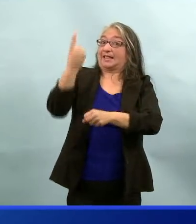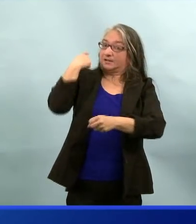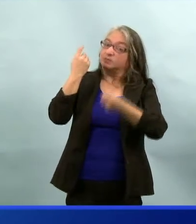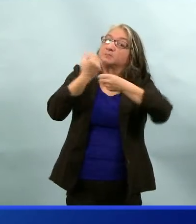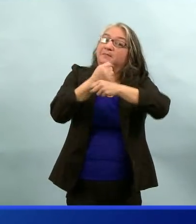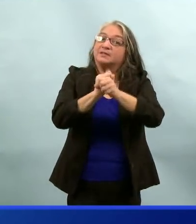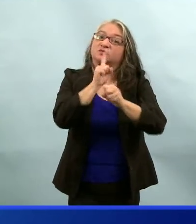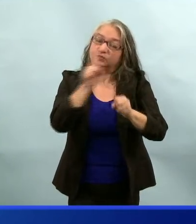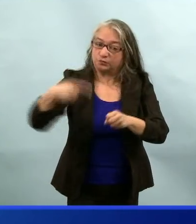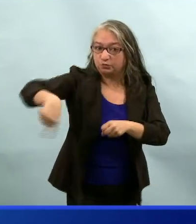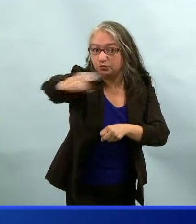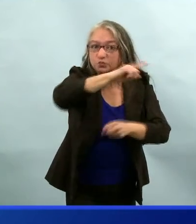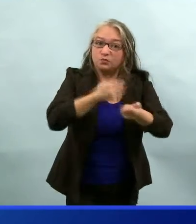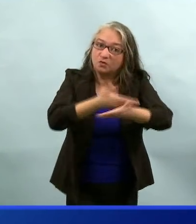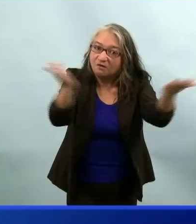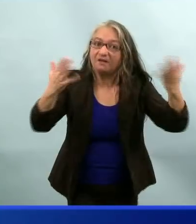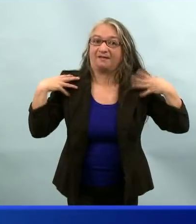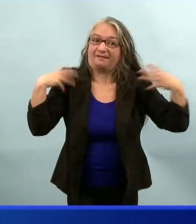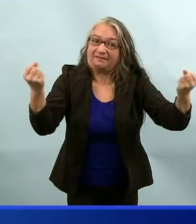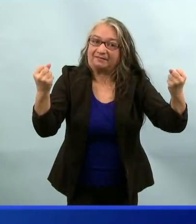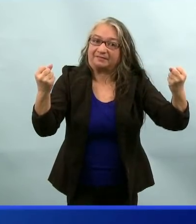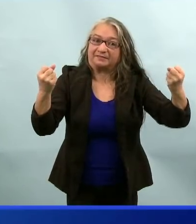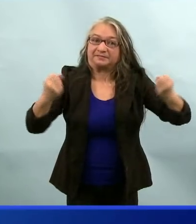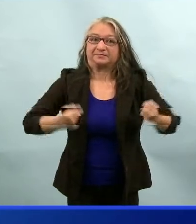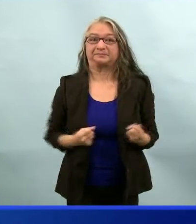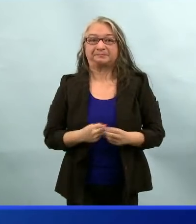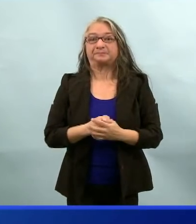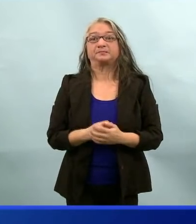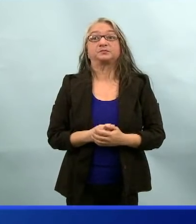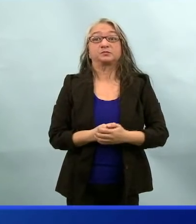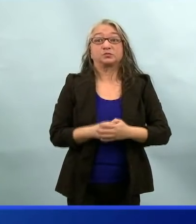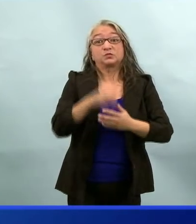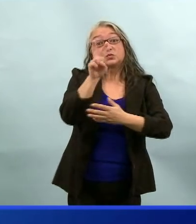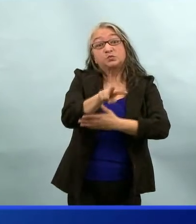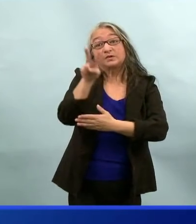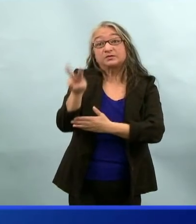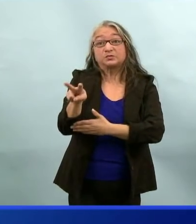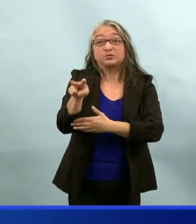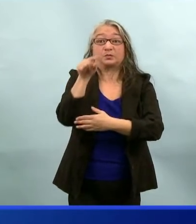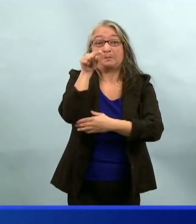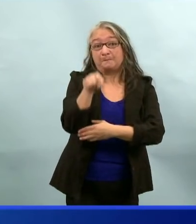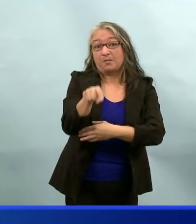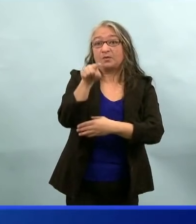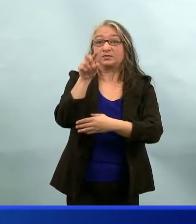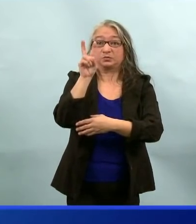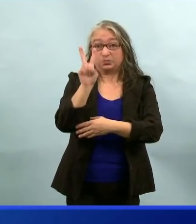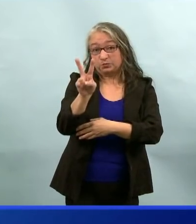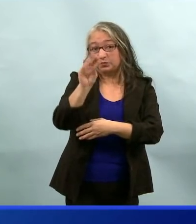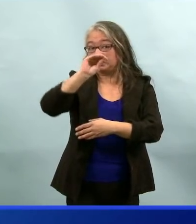as of friday december 3rd 22.2 percent of the population had been immunized against a seasonal